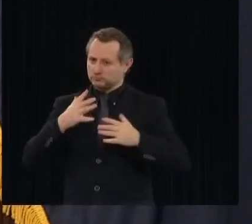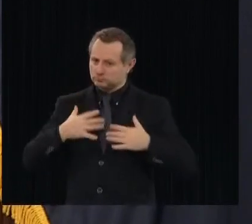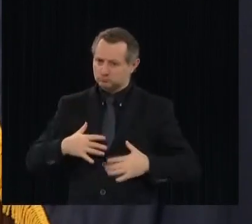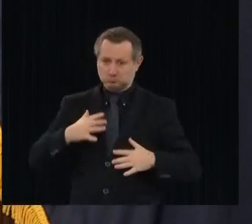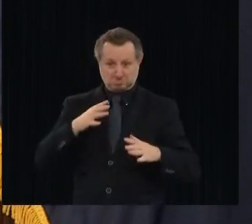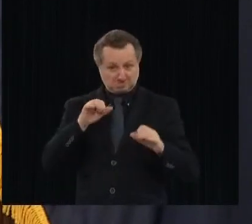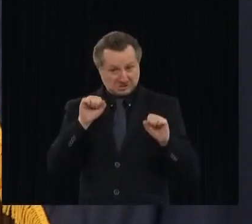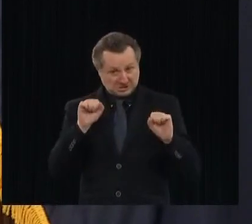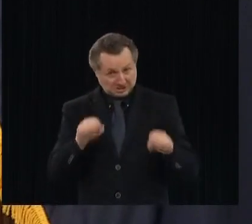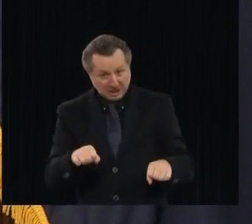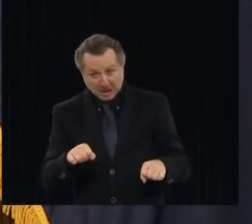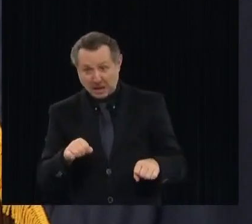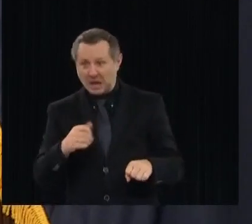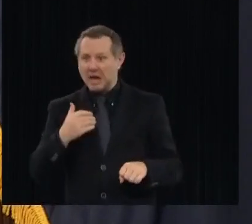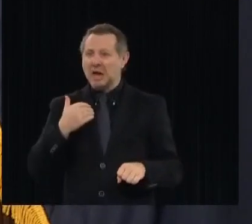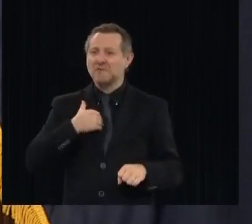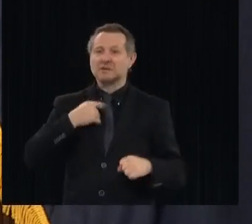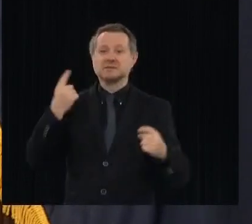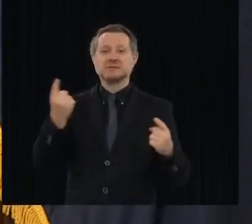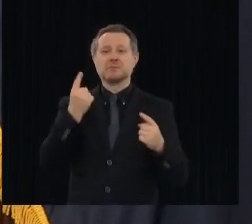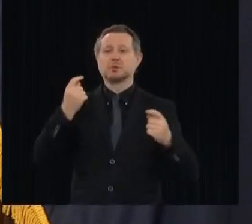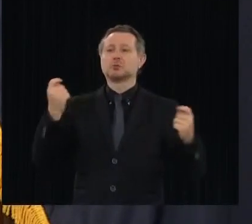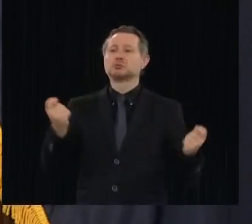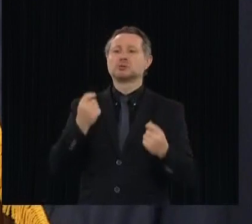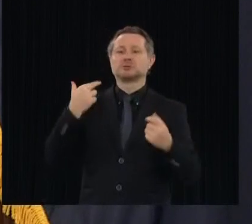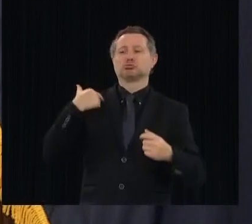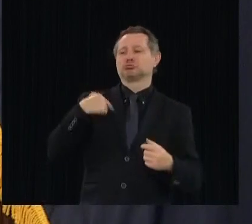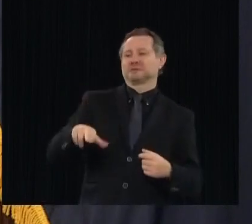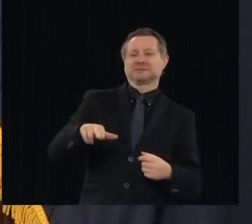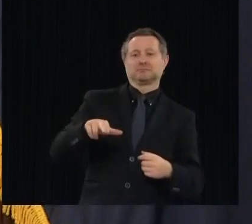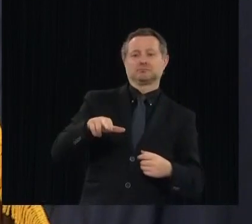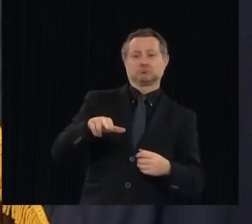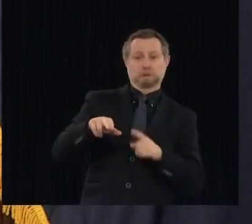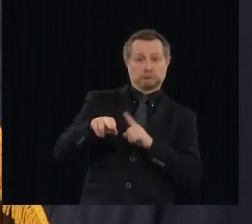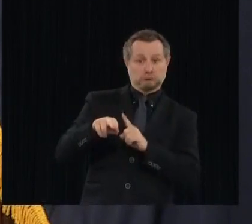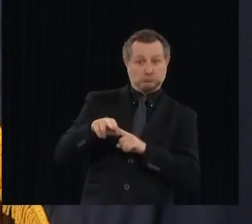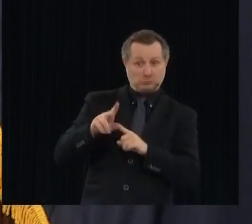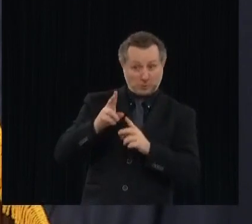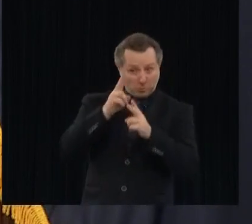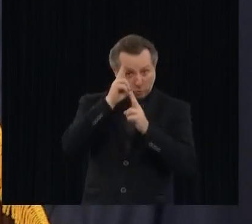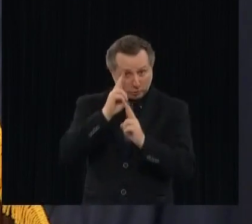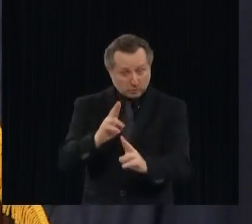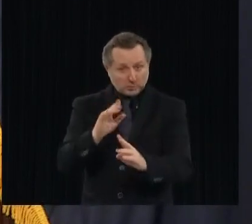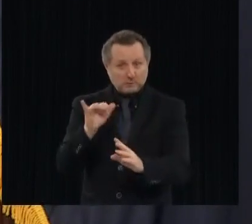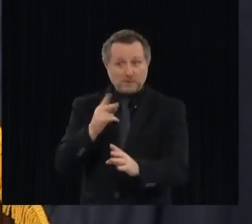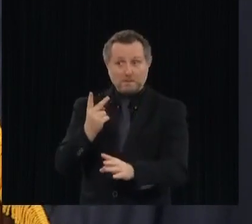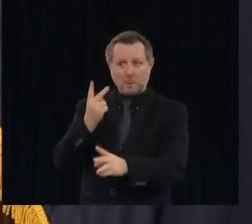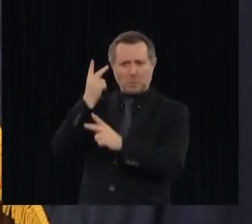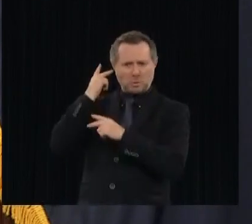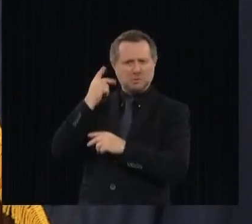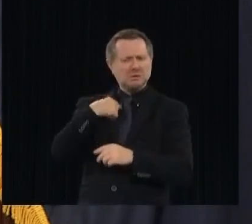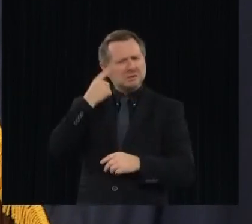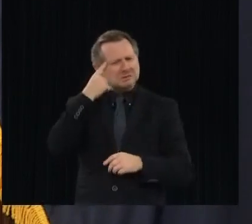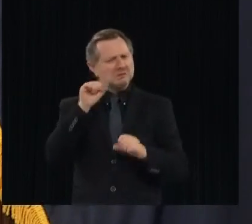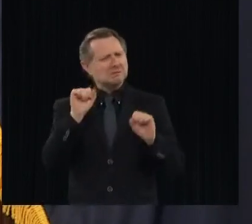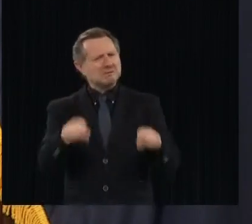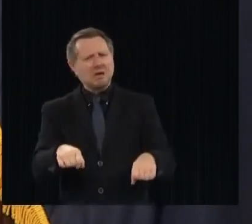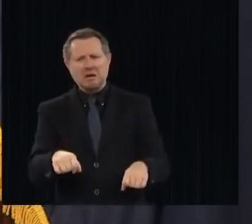15 PEOPLE, SOCIAL DISTANCE, WITH SAFEGUARDS CAN WE FIND A WAY TO